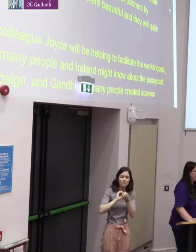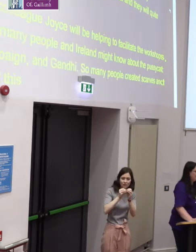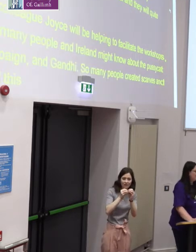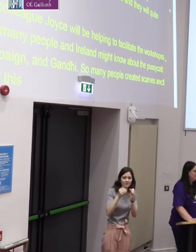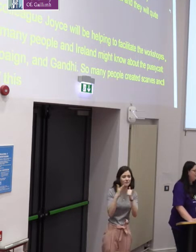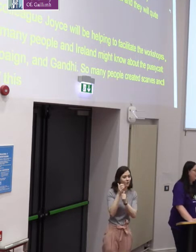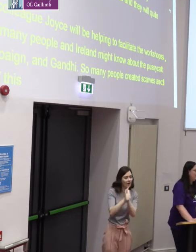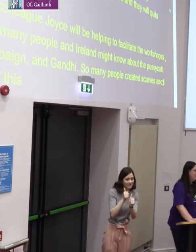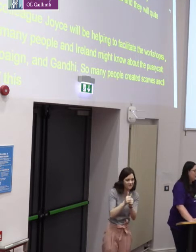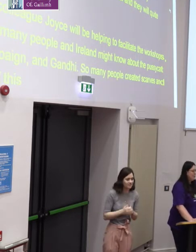for activism.